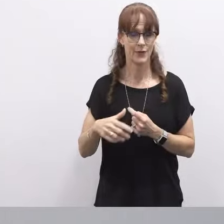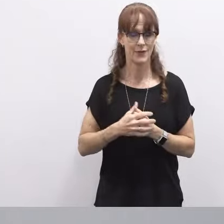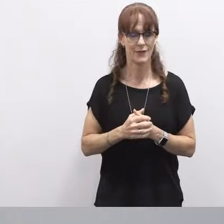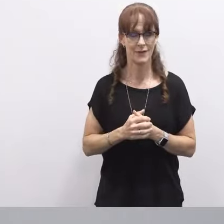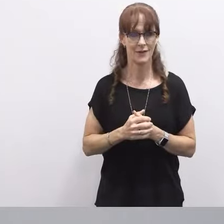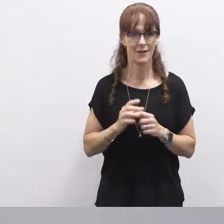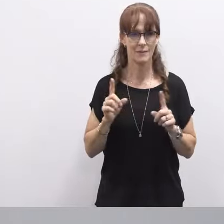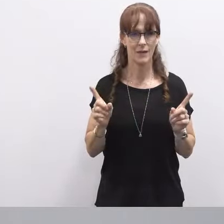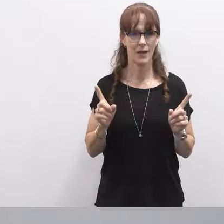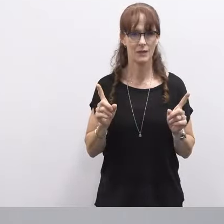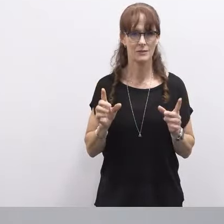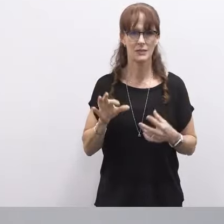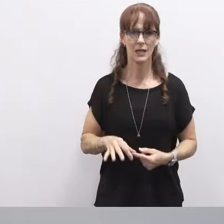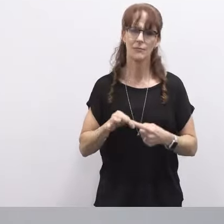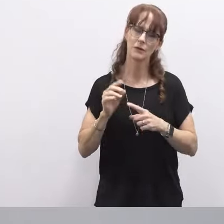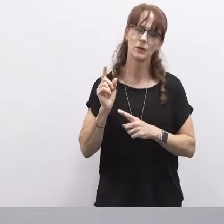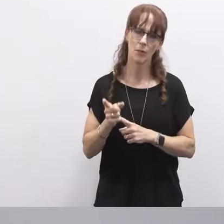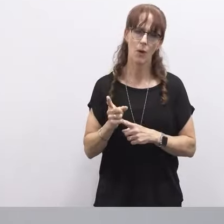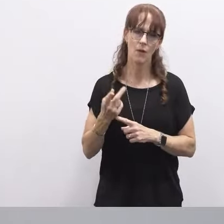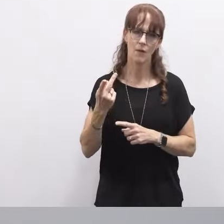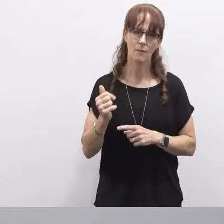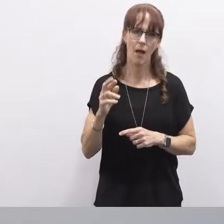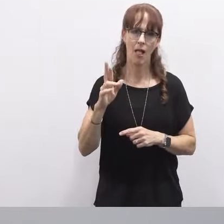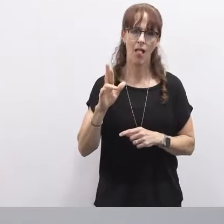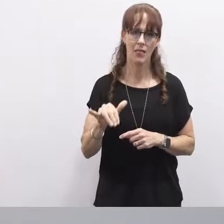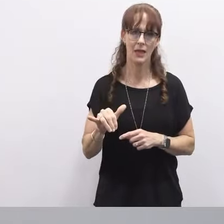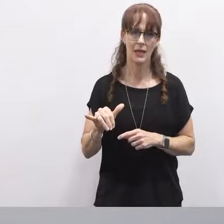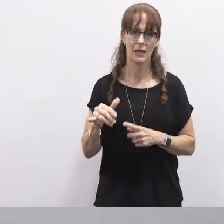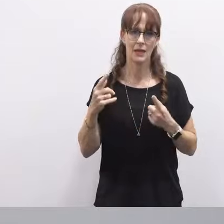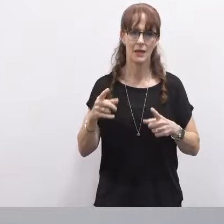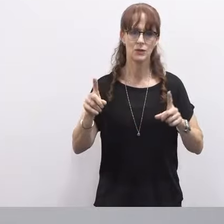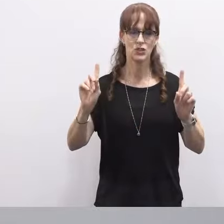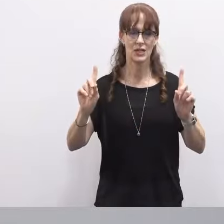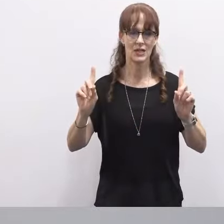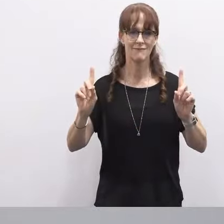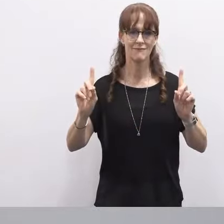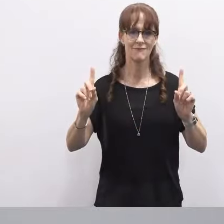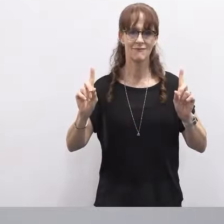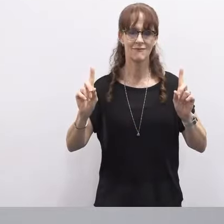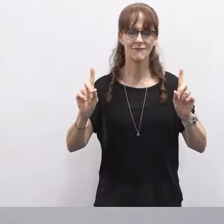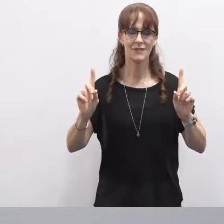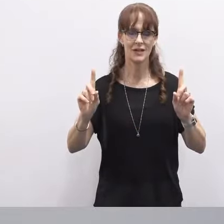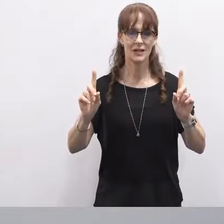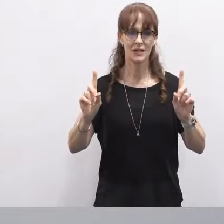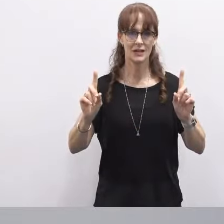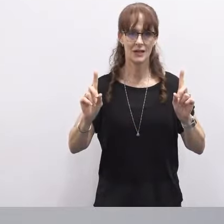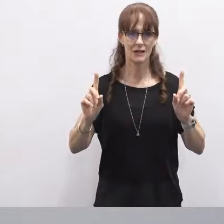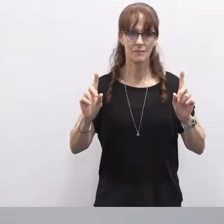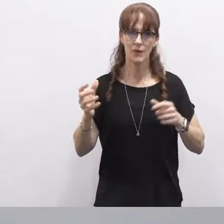but it's a special moment for Poly to have achieved this and to have won this.